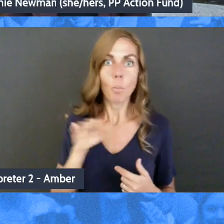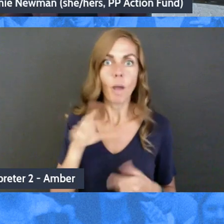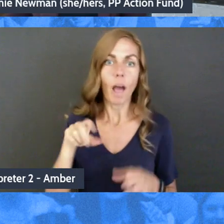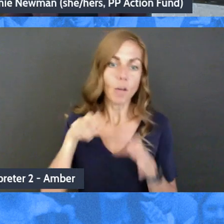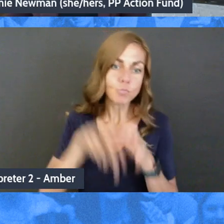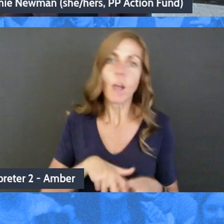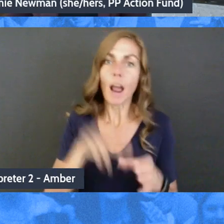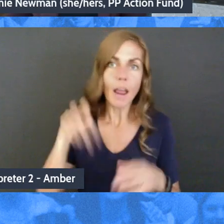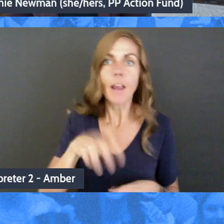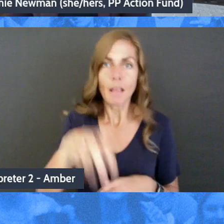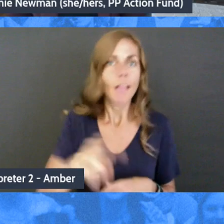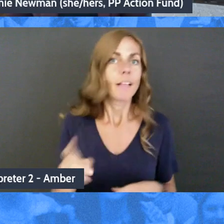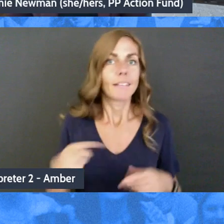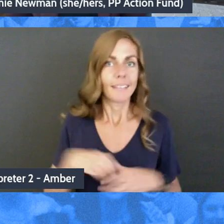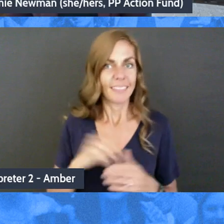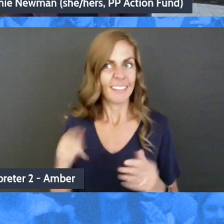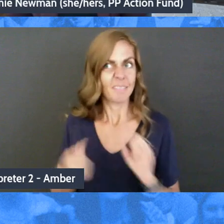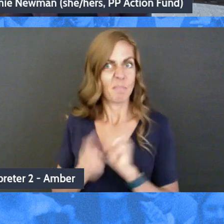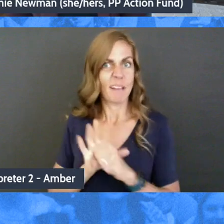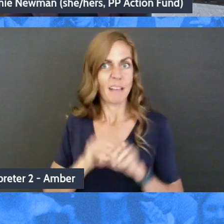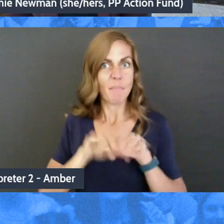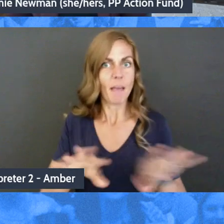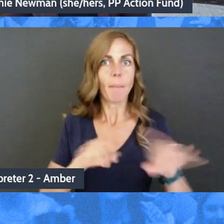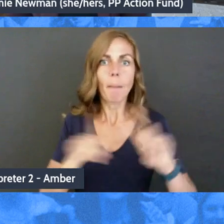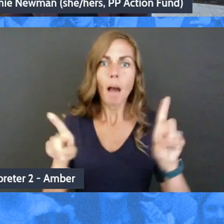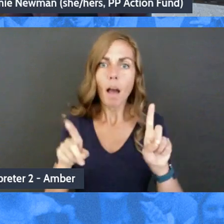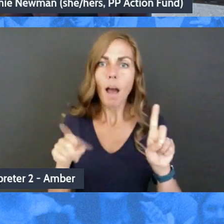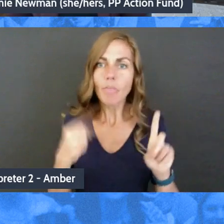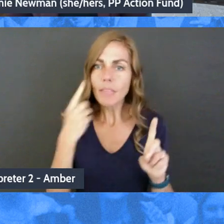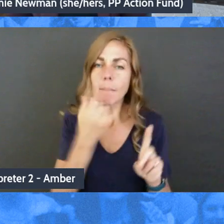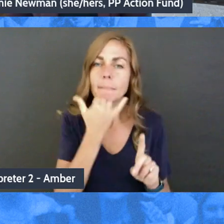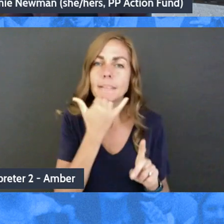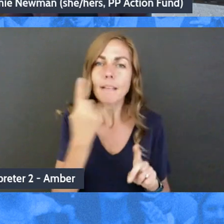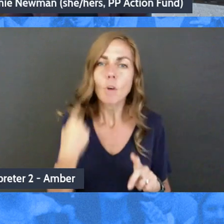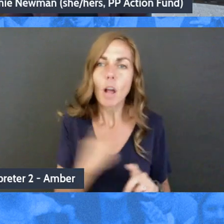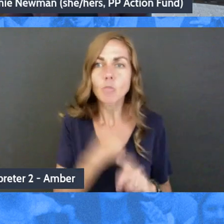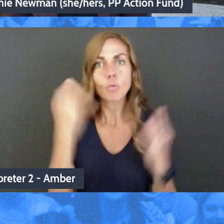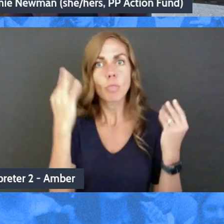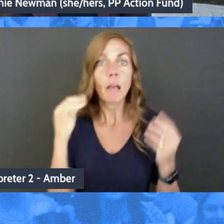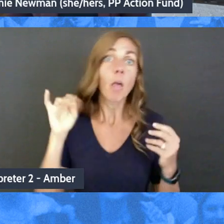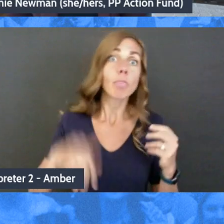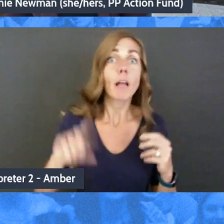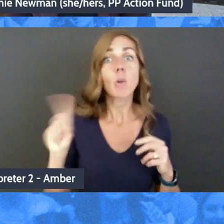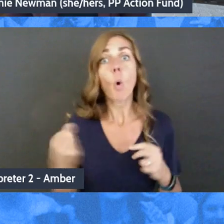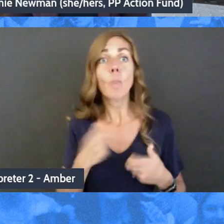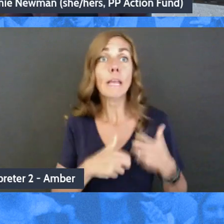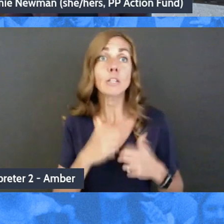through the pandemic, but really, I think it's a mistake for us to think that this has really been an issue only during the pandemic, right?